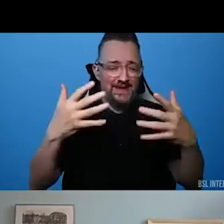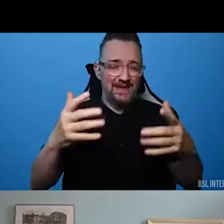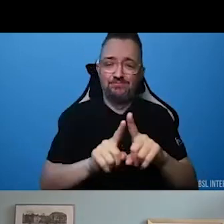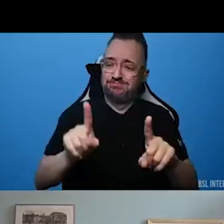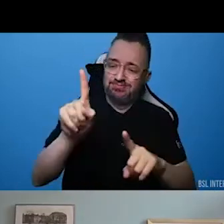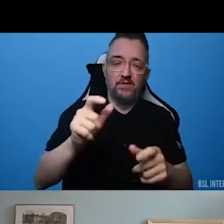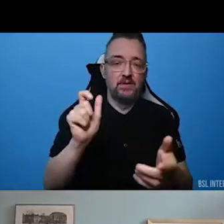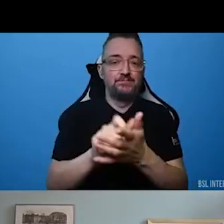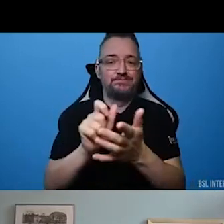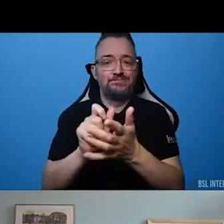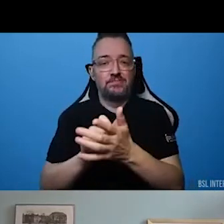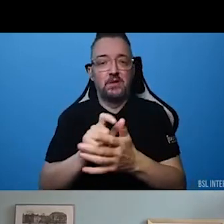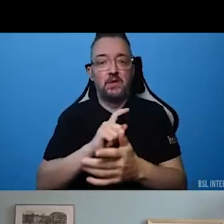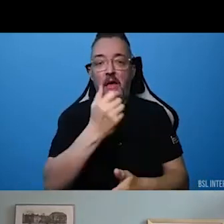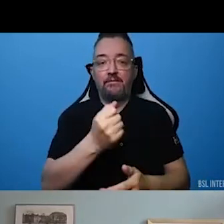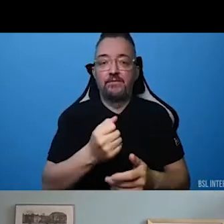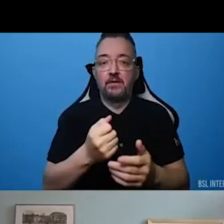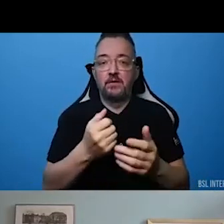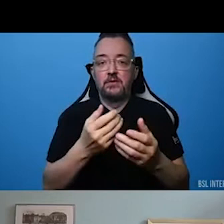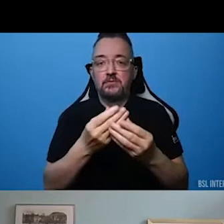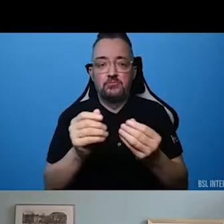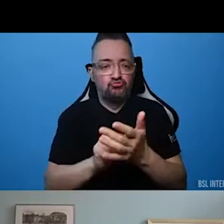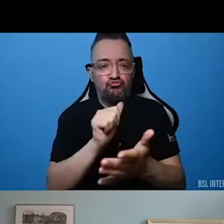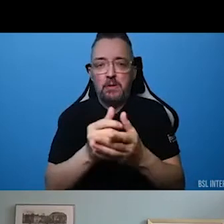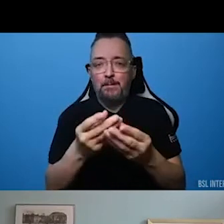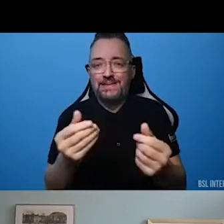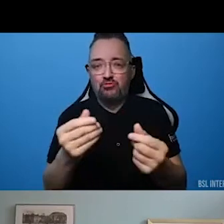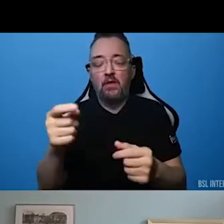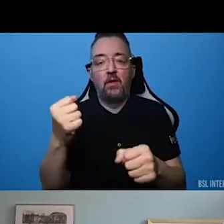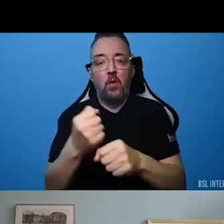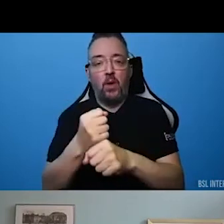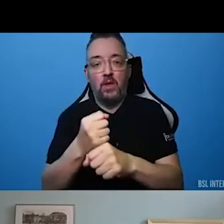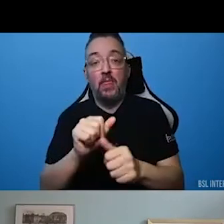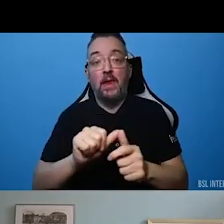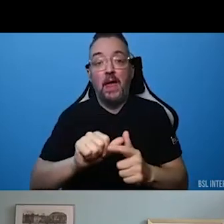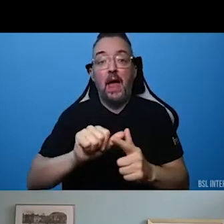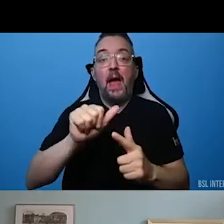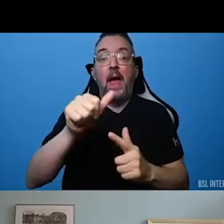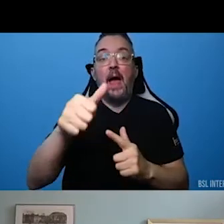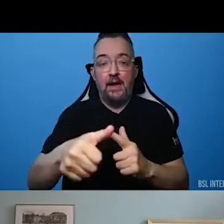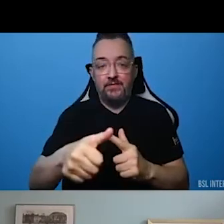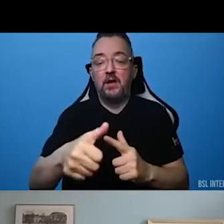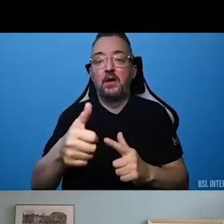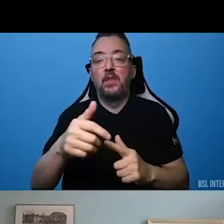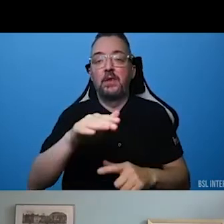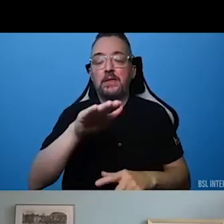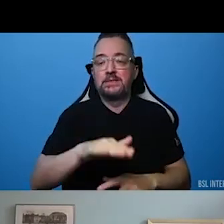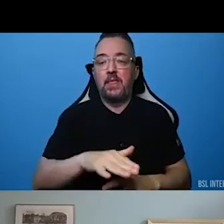with the vital raw material for its mills and workshops until being replaced after that period by the Southern states of the USA